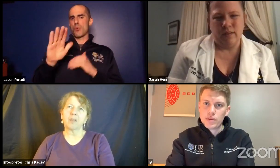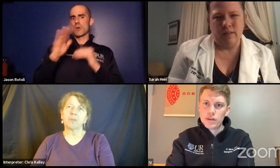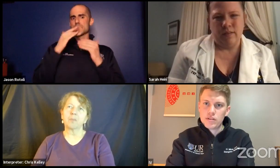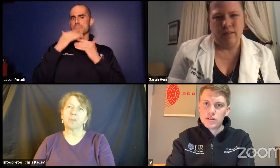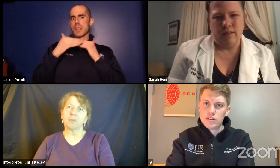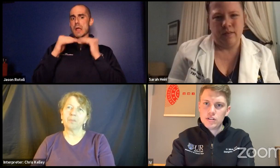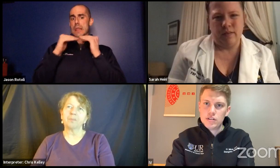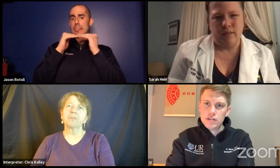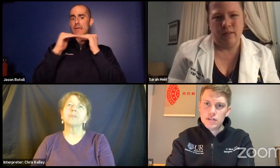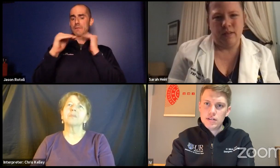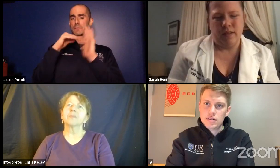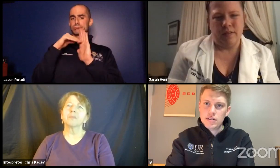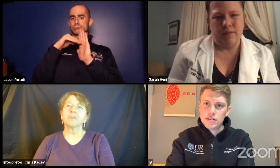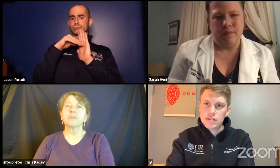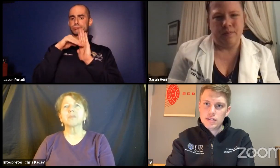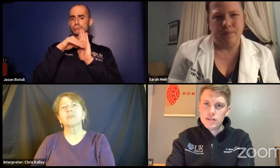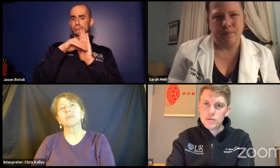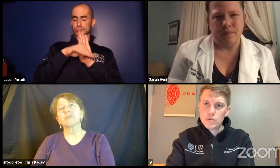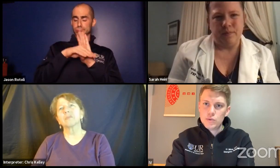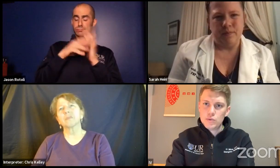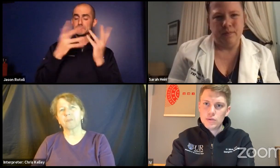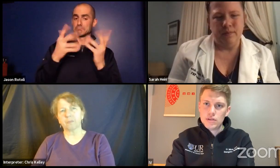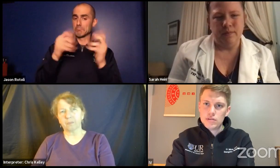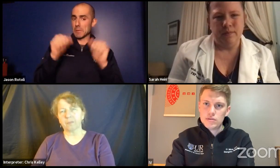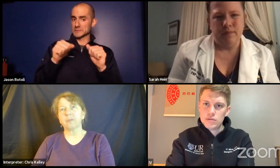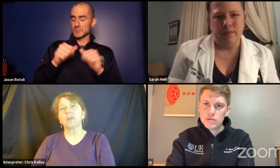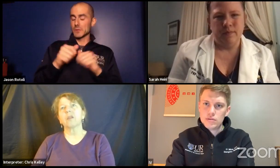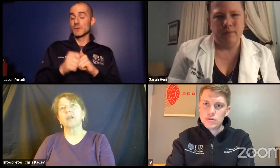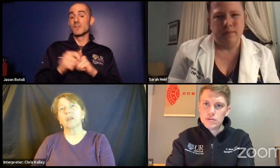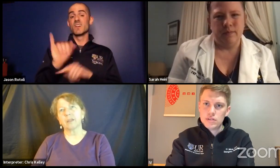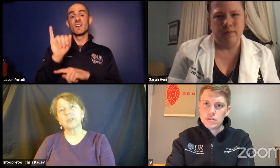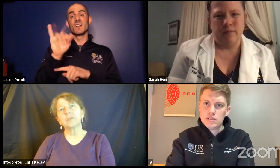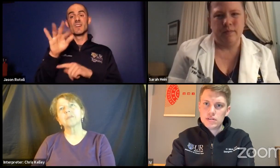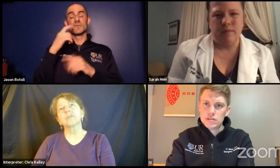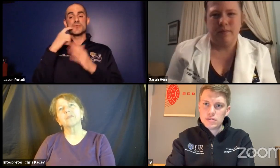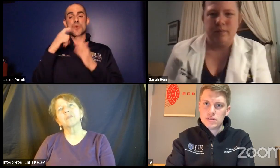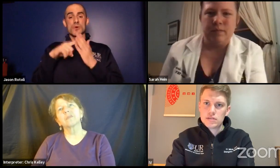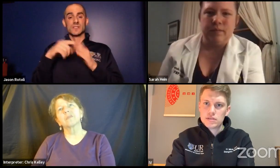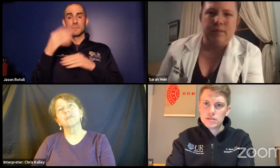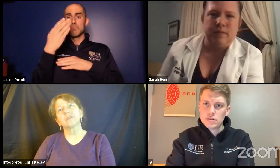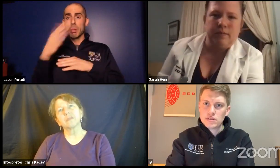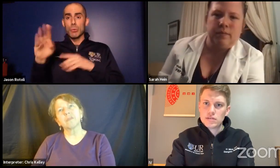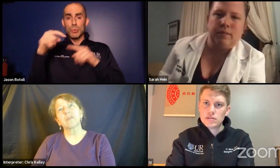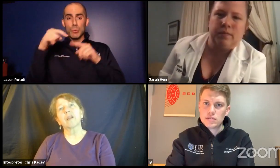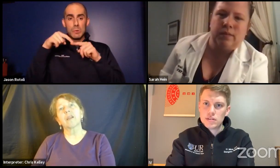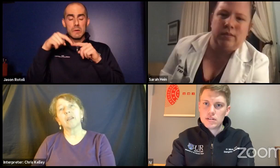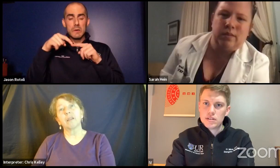flow is not normal? That is an excellent question.